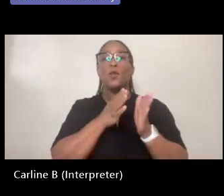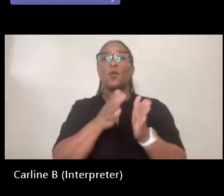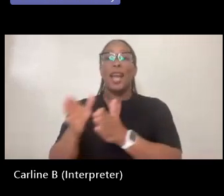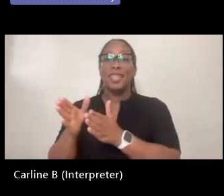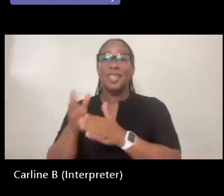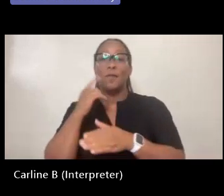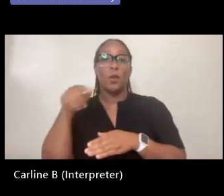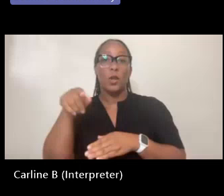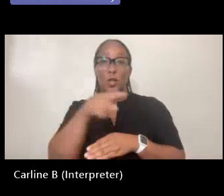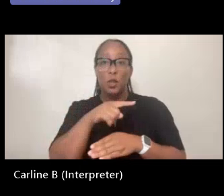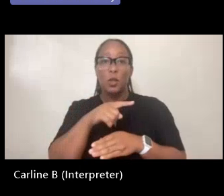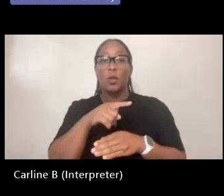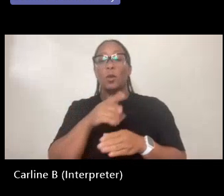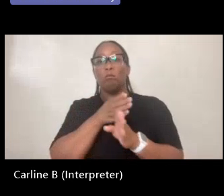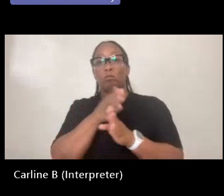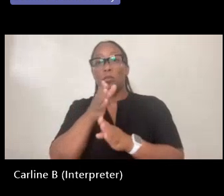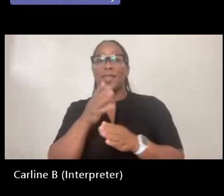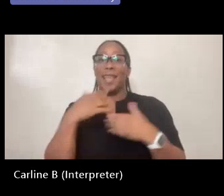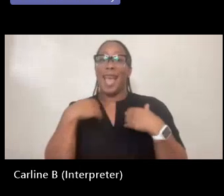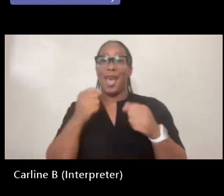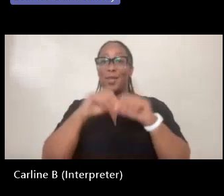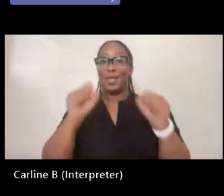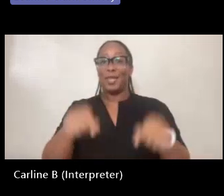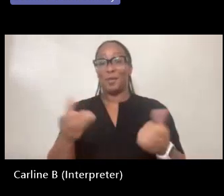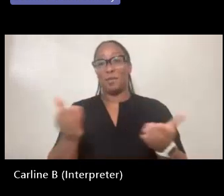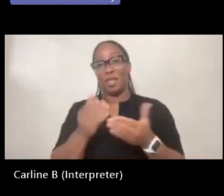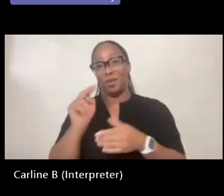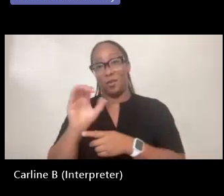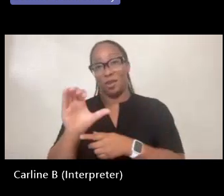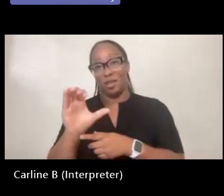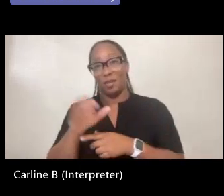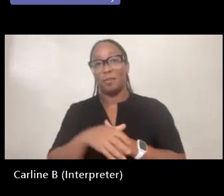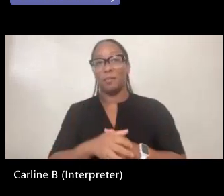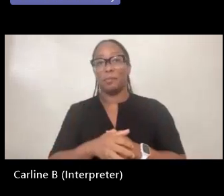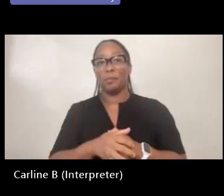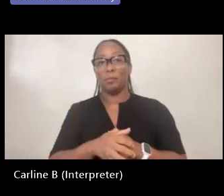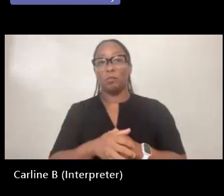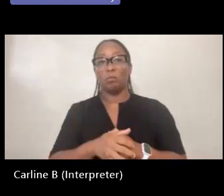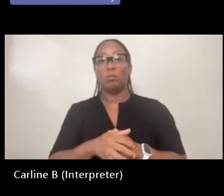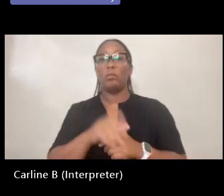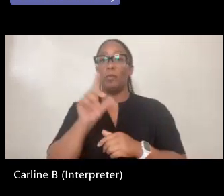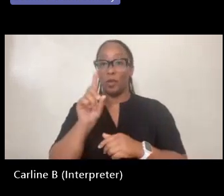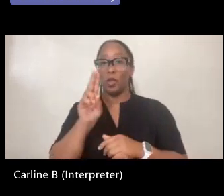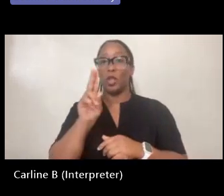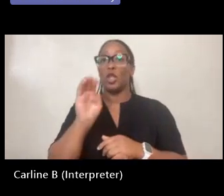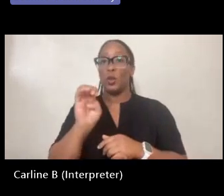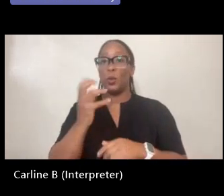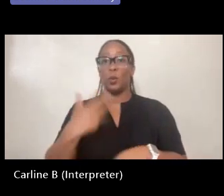with some of the health systems here in North Carolina. Duke has a tremendous.